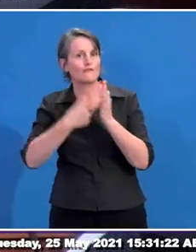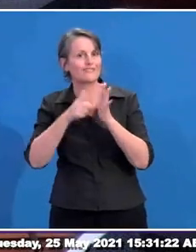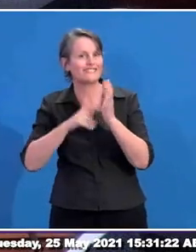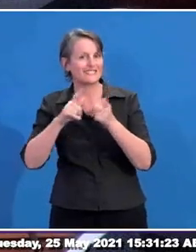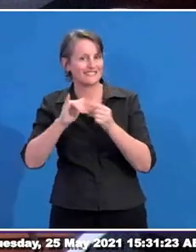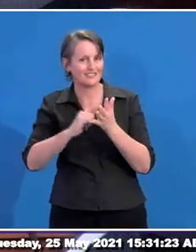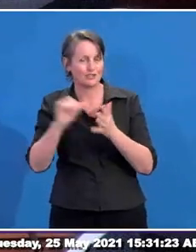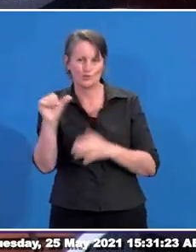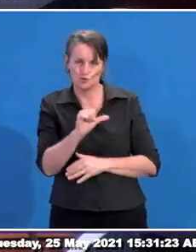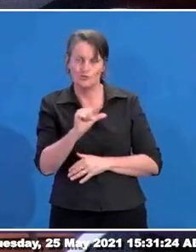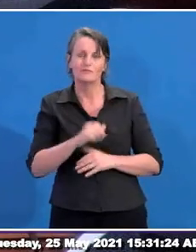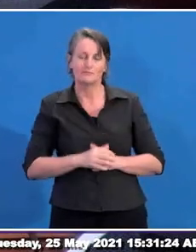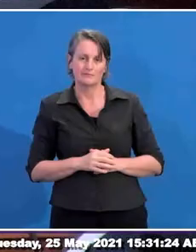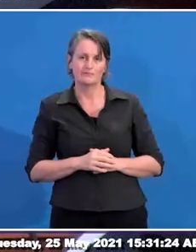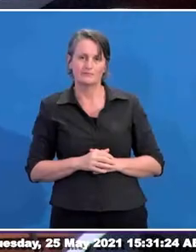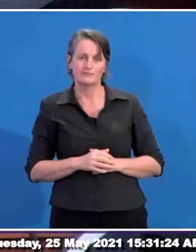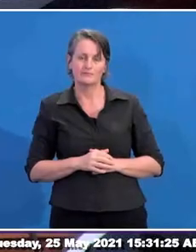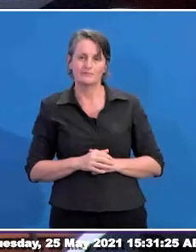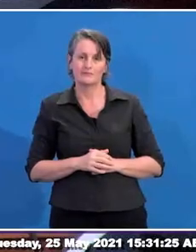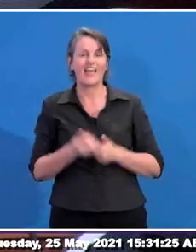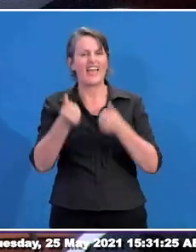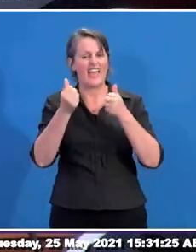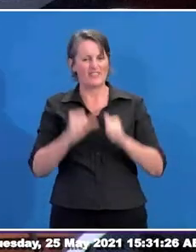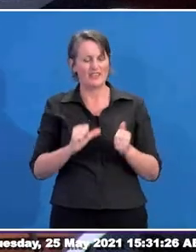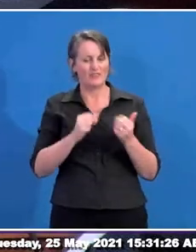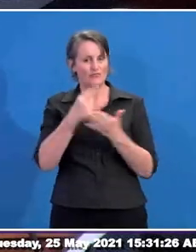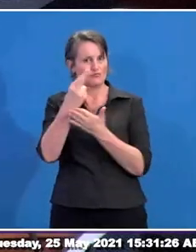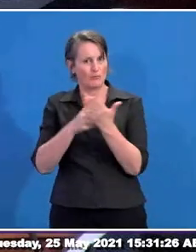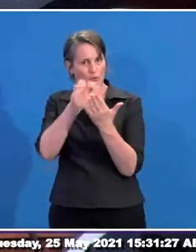you make an observation here about Working with Children checking.